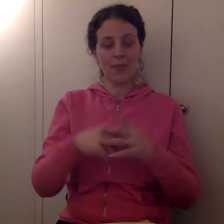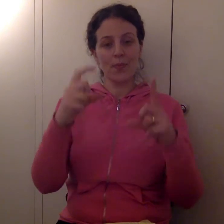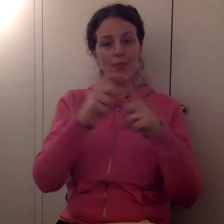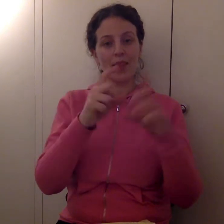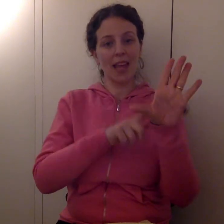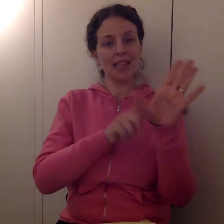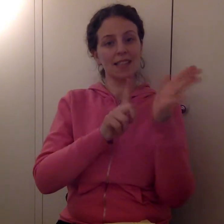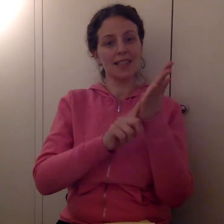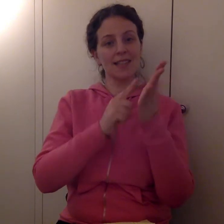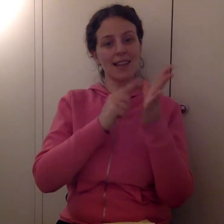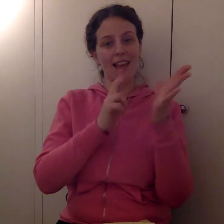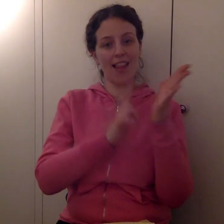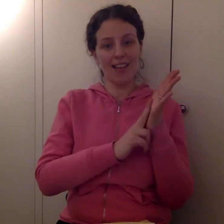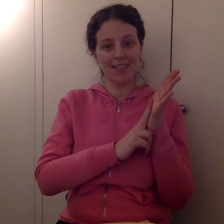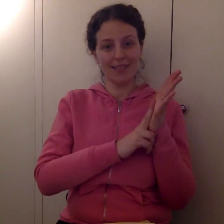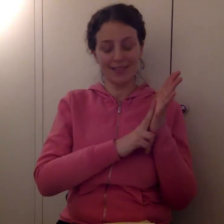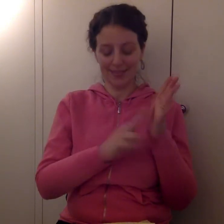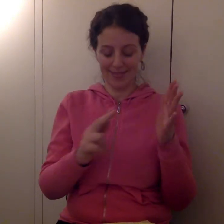DYLAN